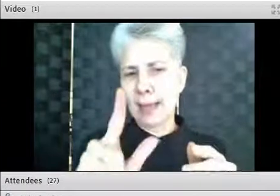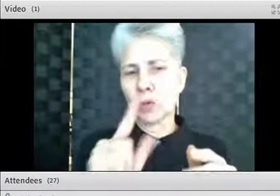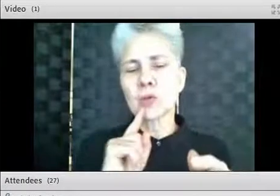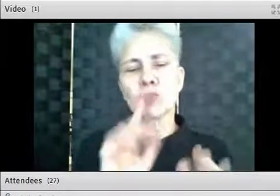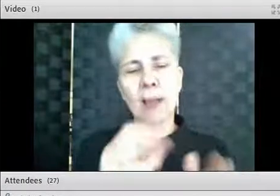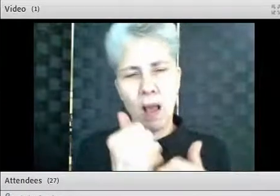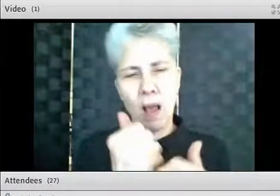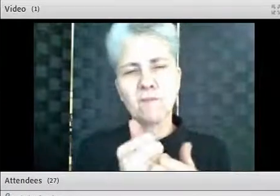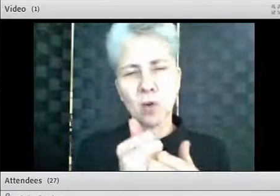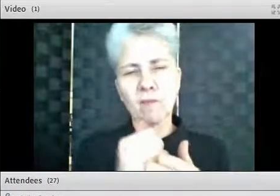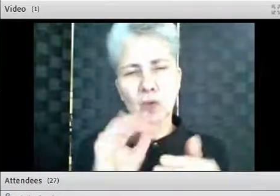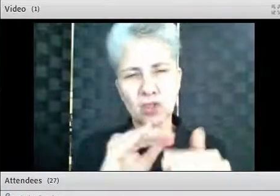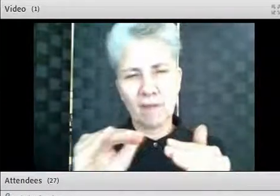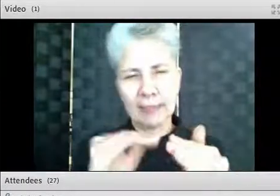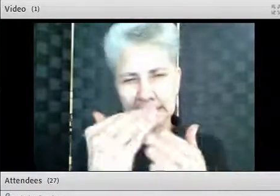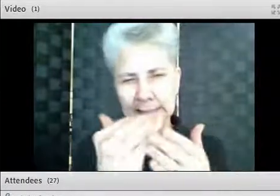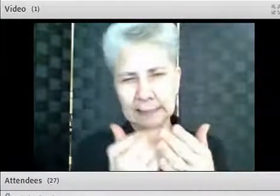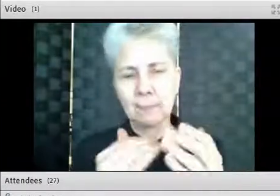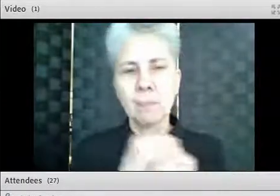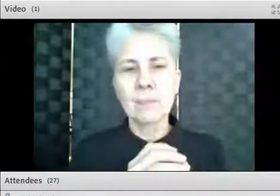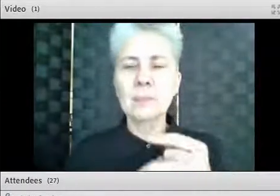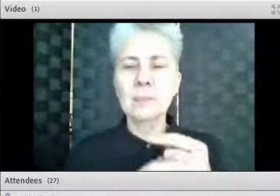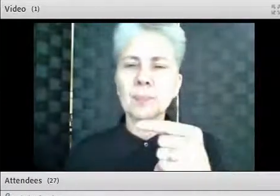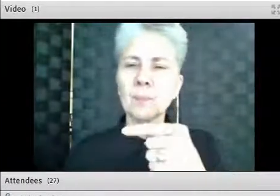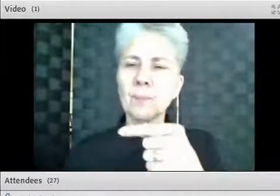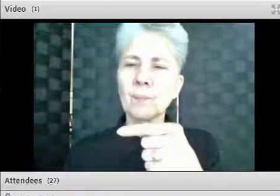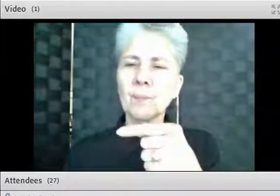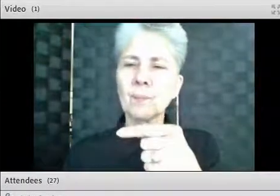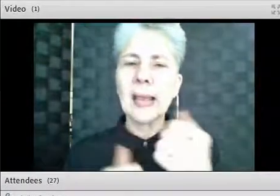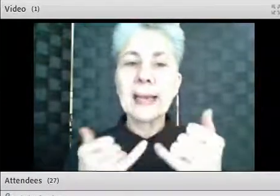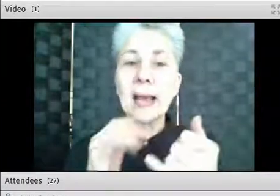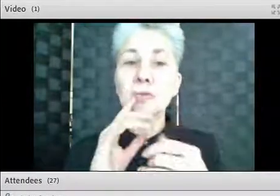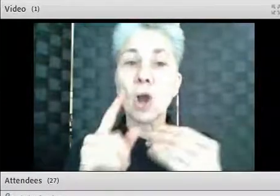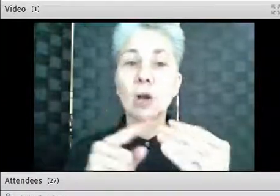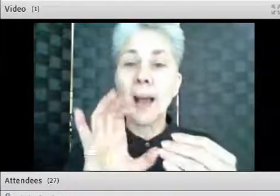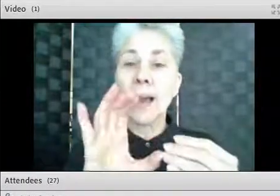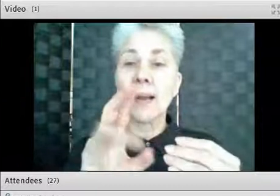Now, I want to spend a little bit more time on Cutters, okay?